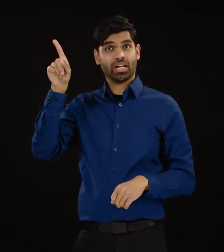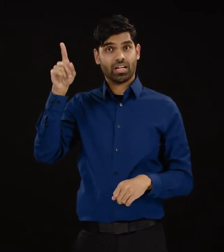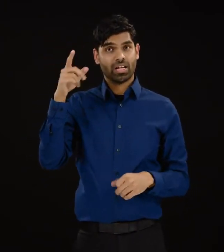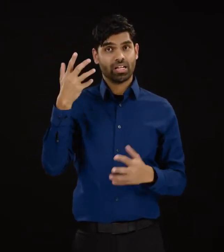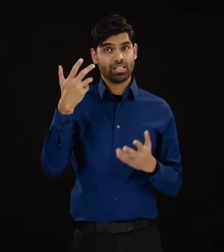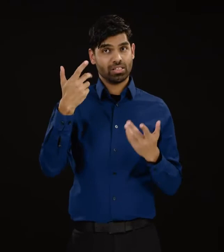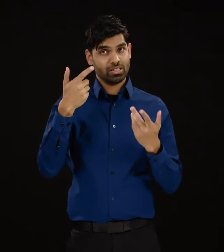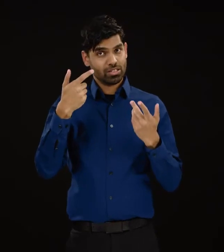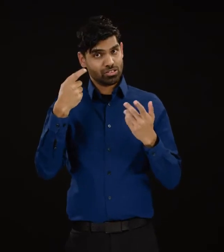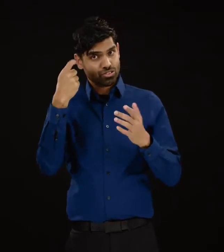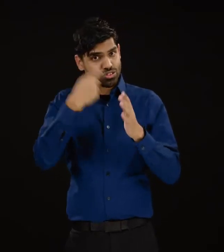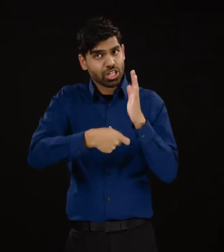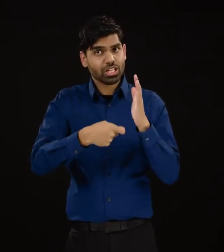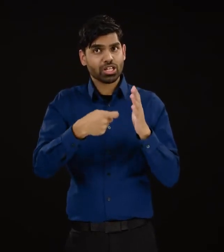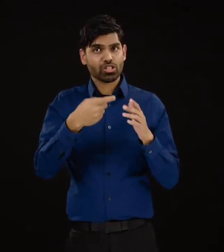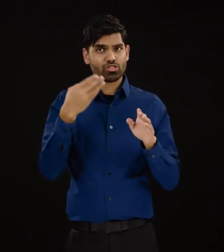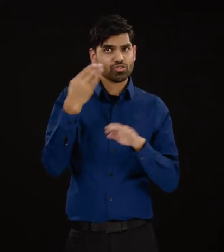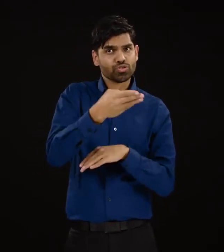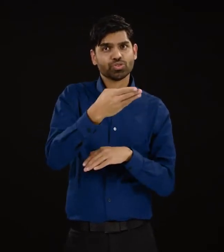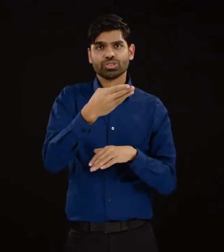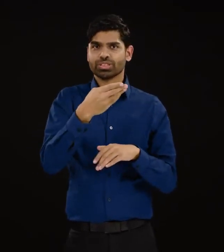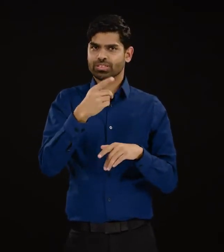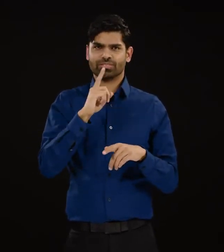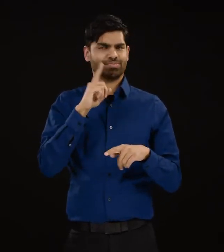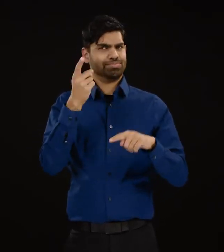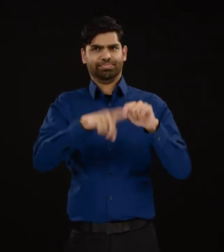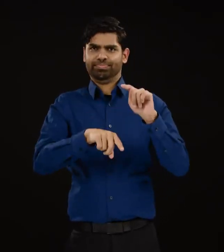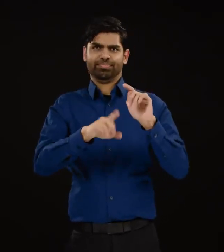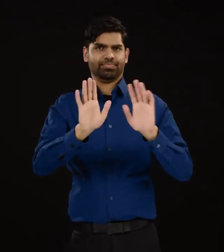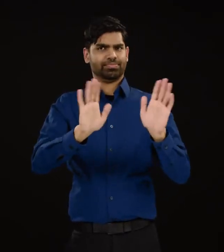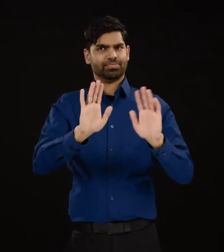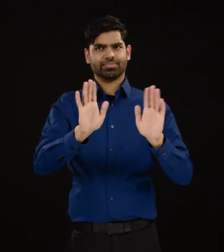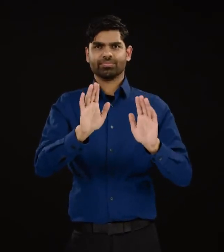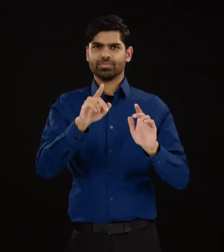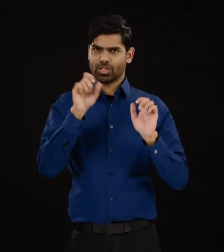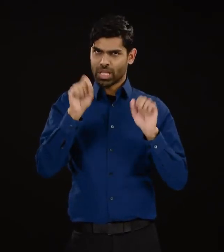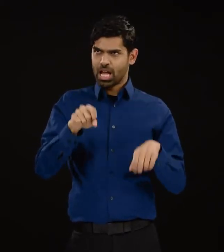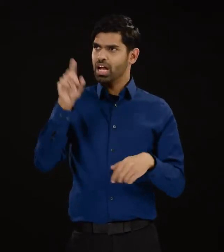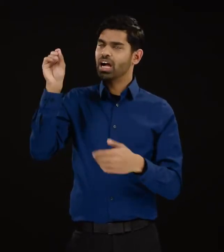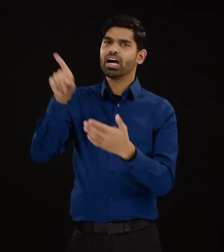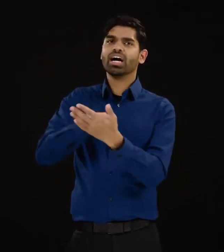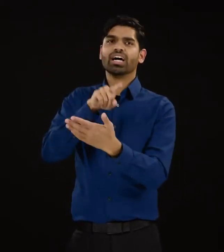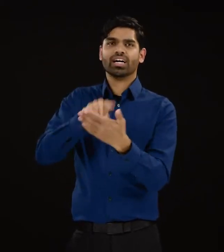The account holder, by default, is the only one who can consent to data overage and data